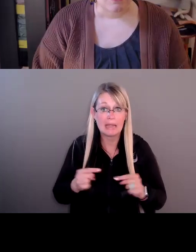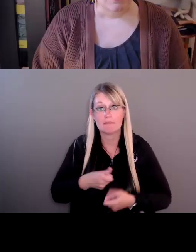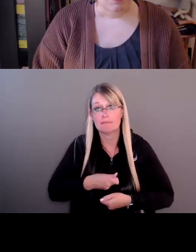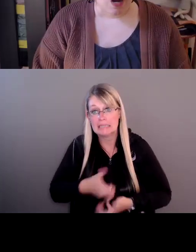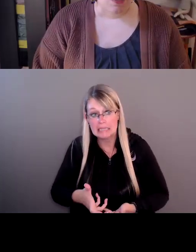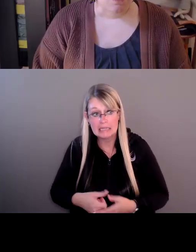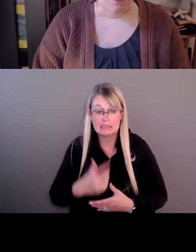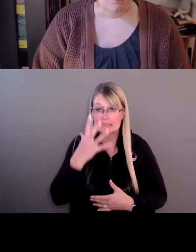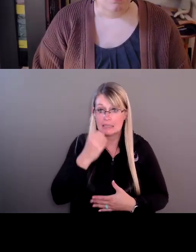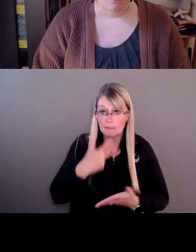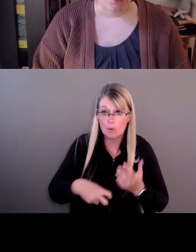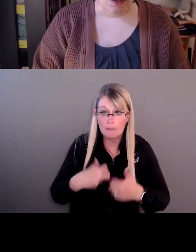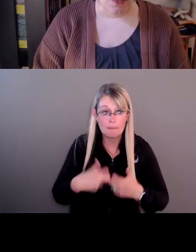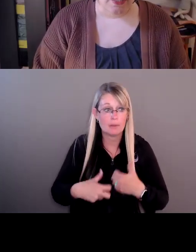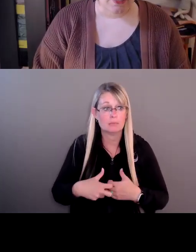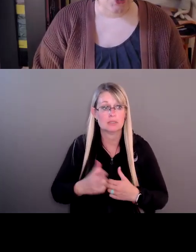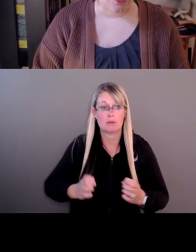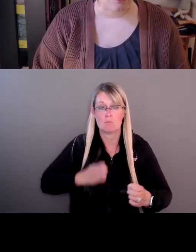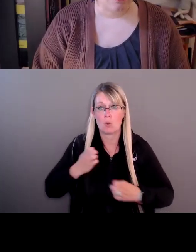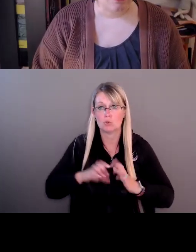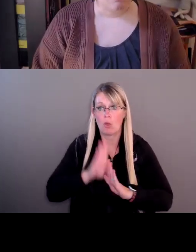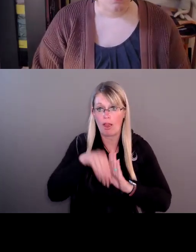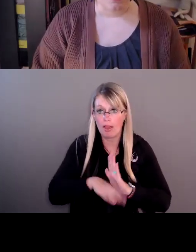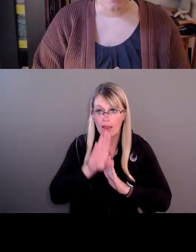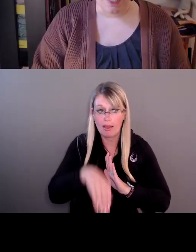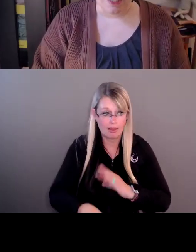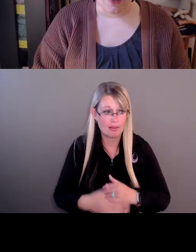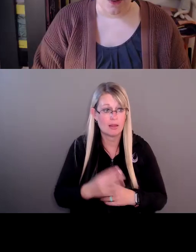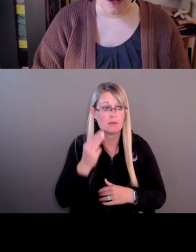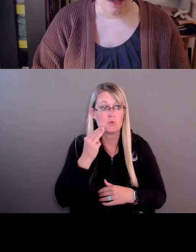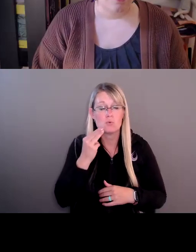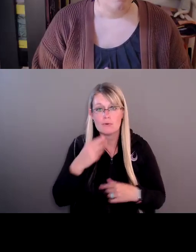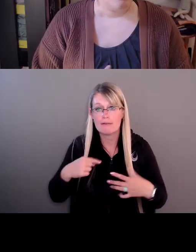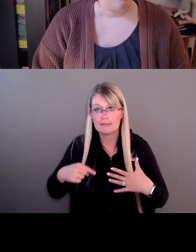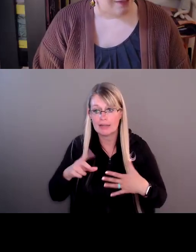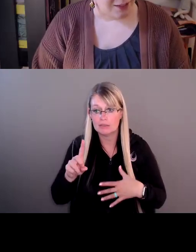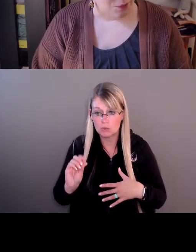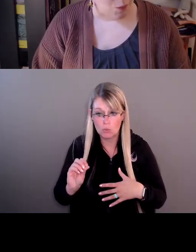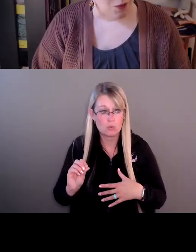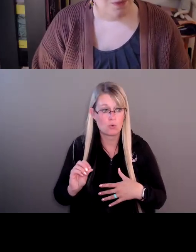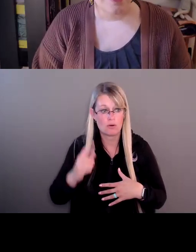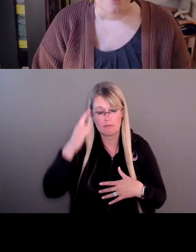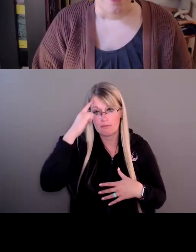sleep problems, emotional dysregulation, mood and anxiety disorders, and cognitive problems.